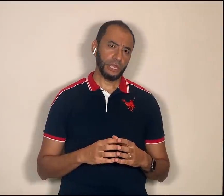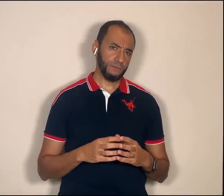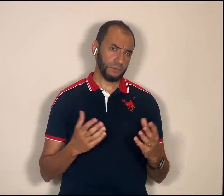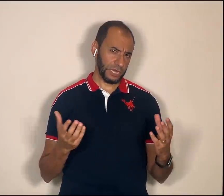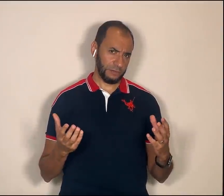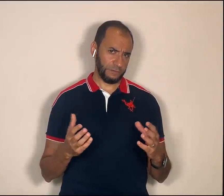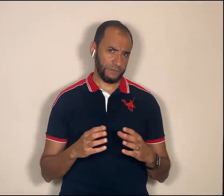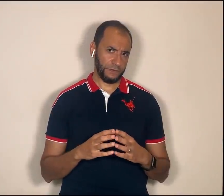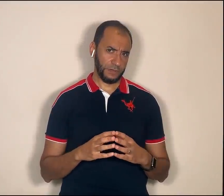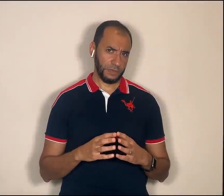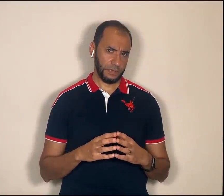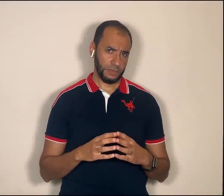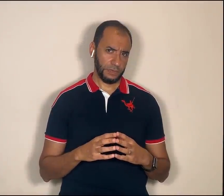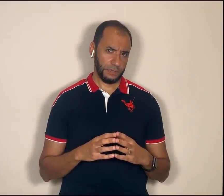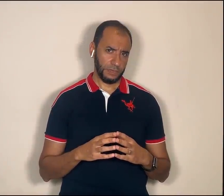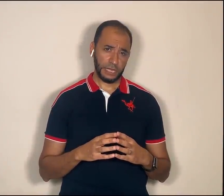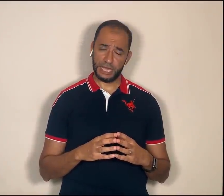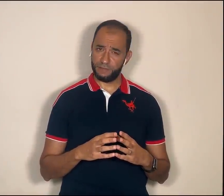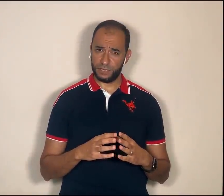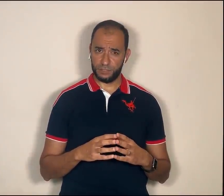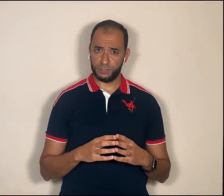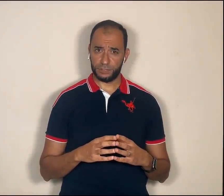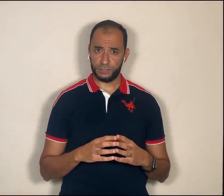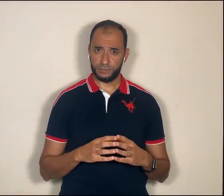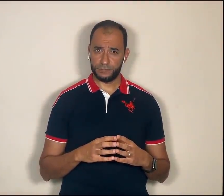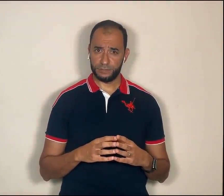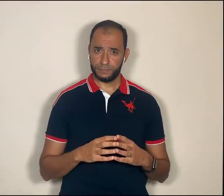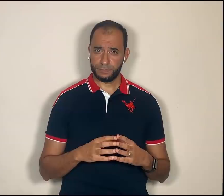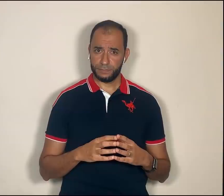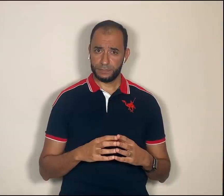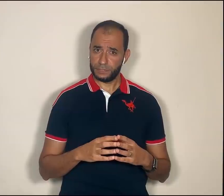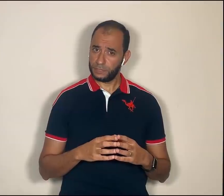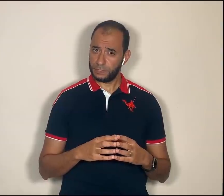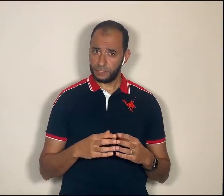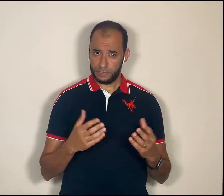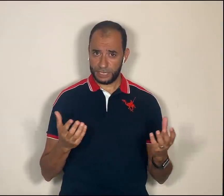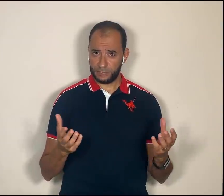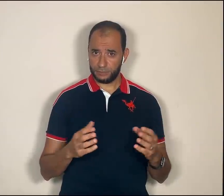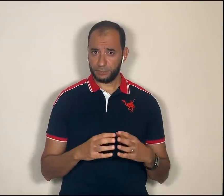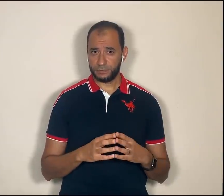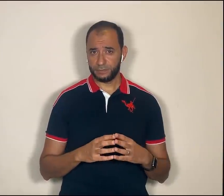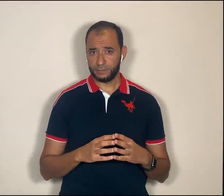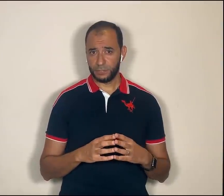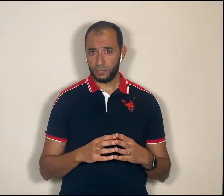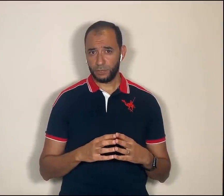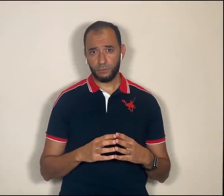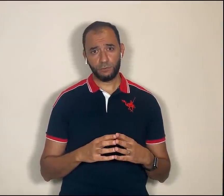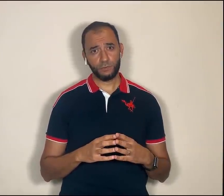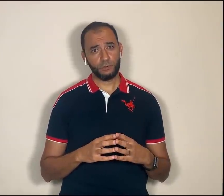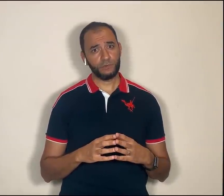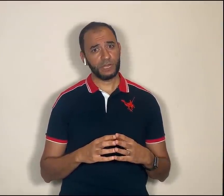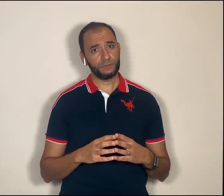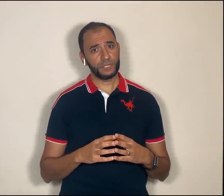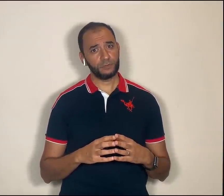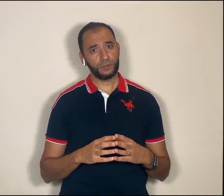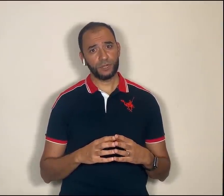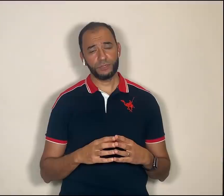If you have evidence that three, or four, or five, or 10, or 100